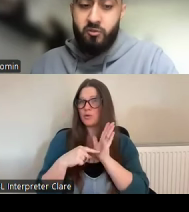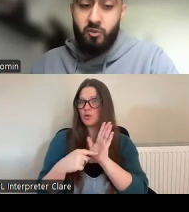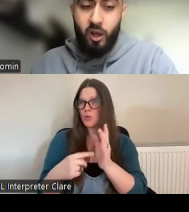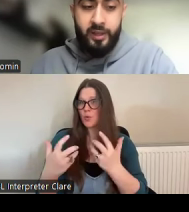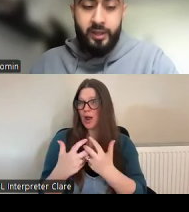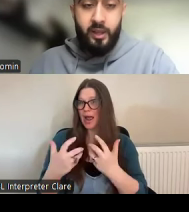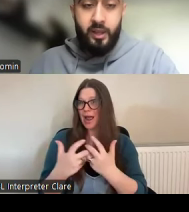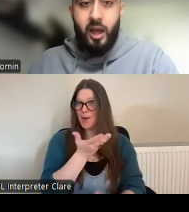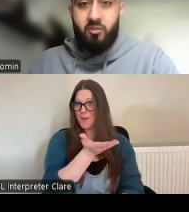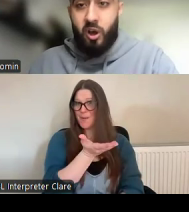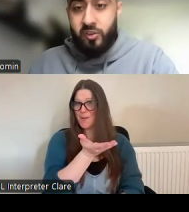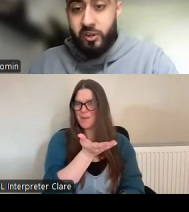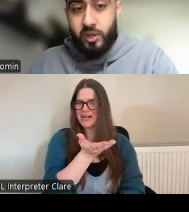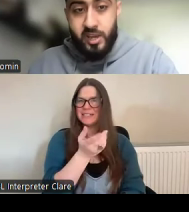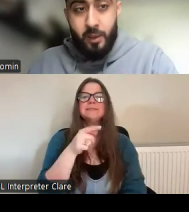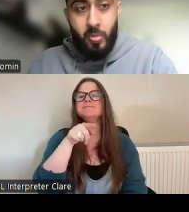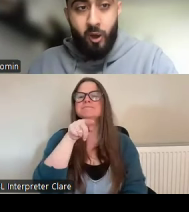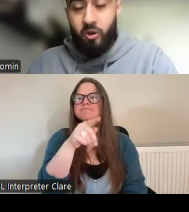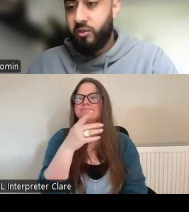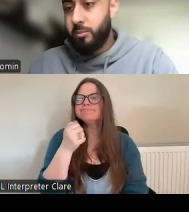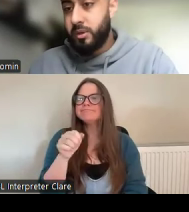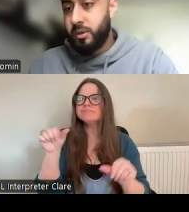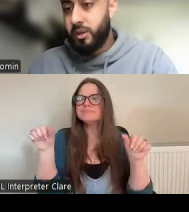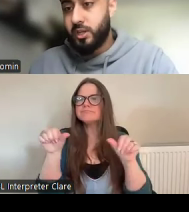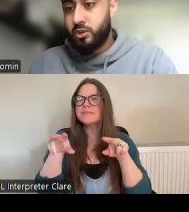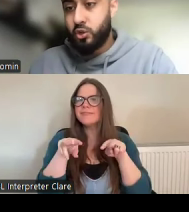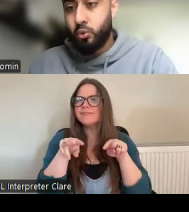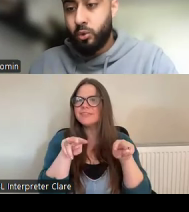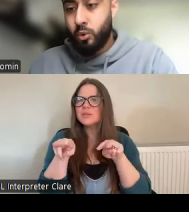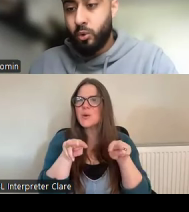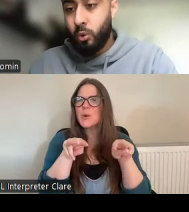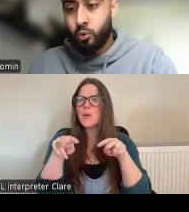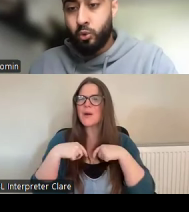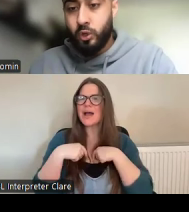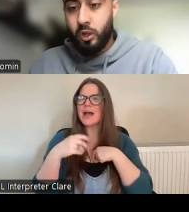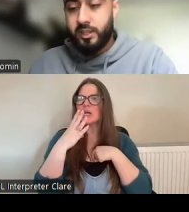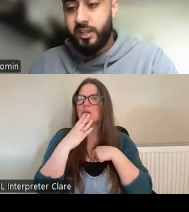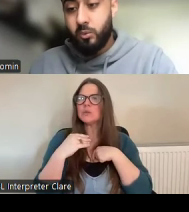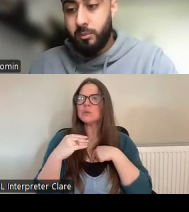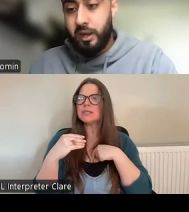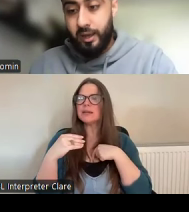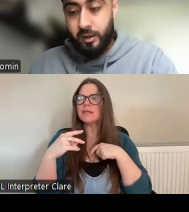I've got a I've got a video here of me using a tool called Google Keyword Planner.